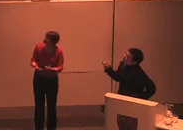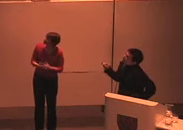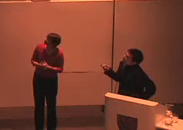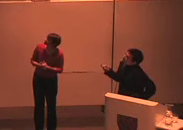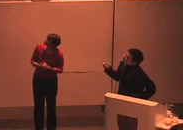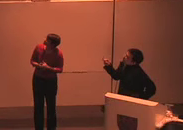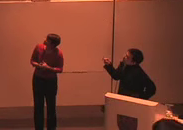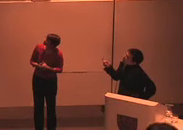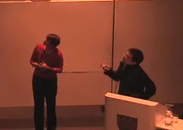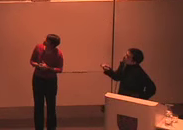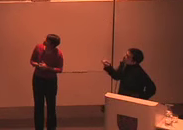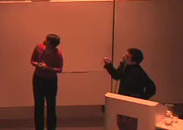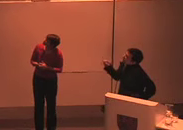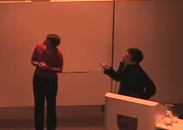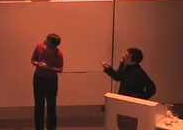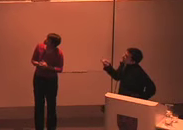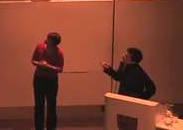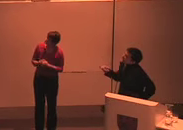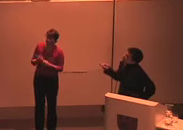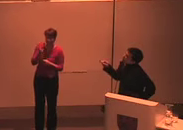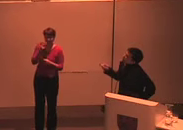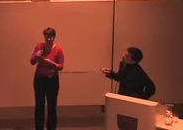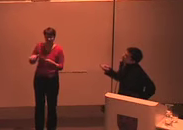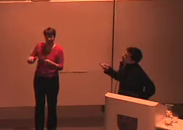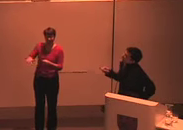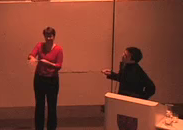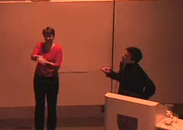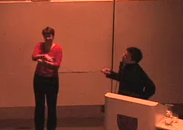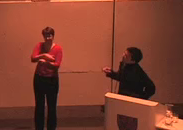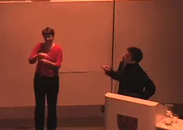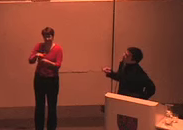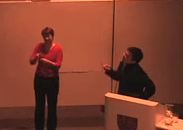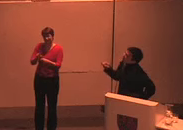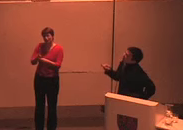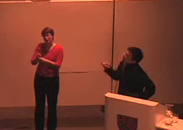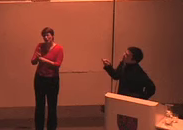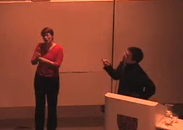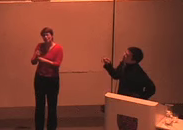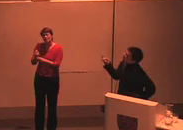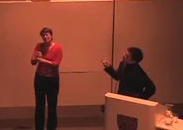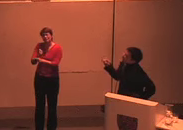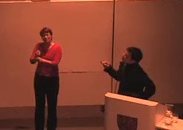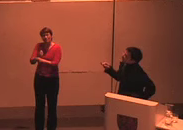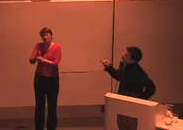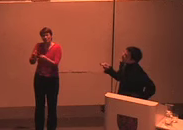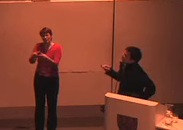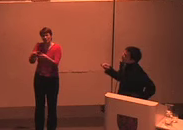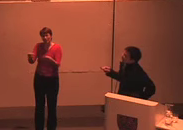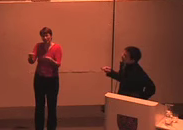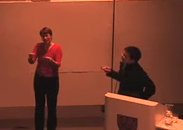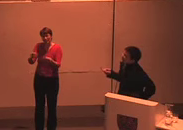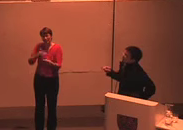You can see the surroundings is the usual Japanese typical housing area, with two-story houses.